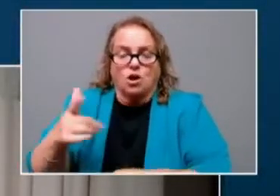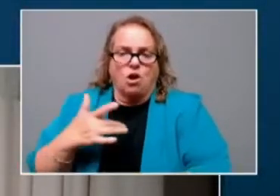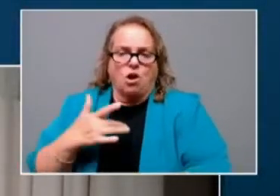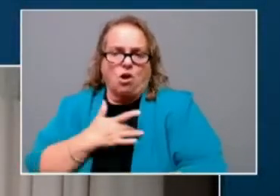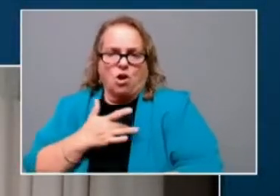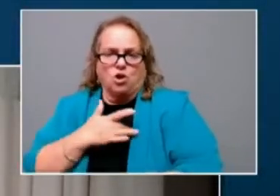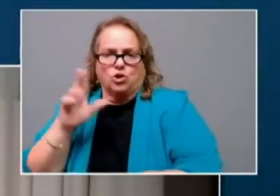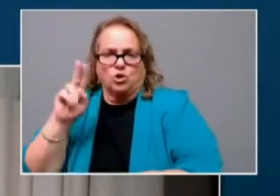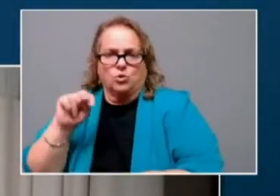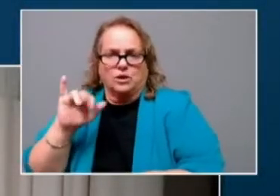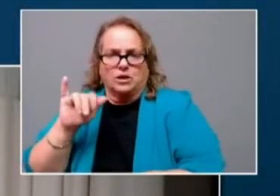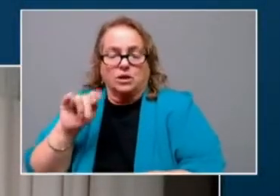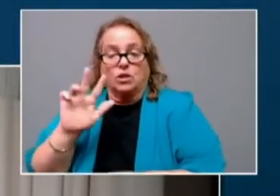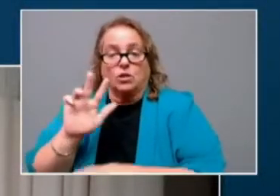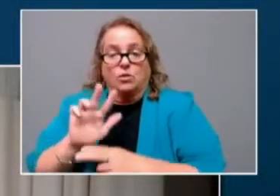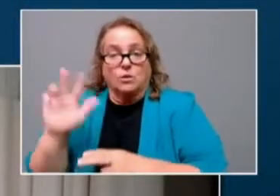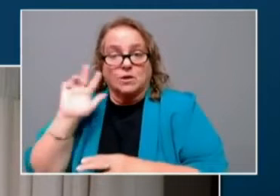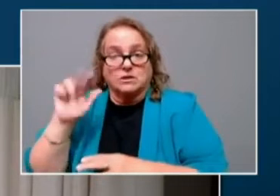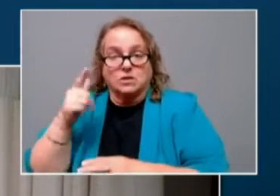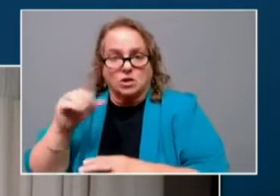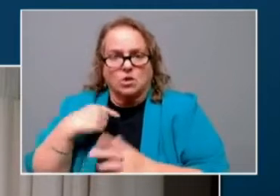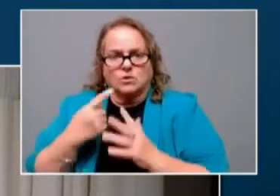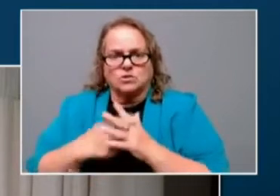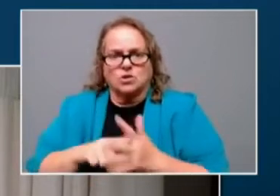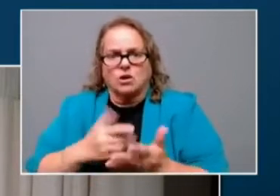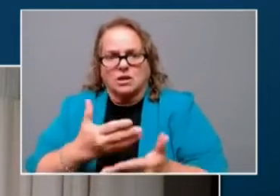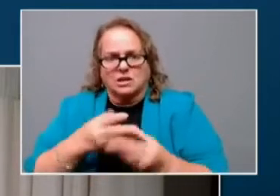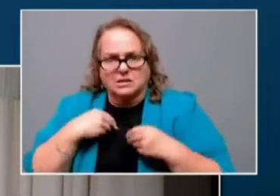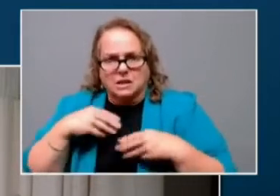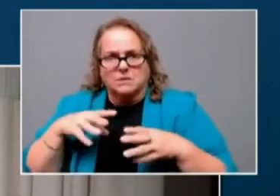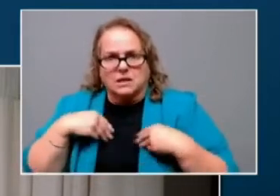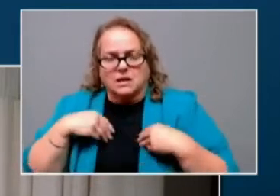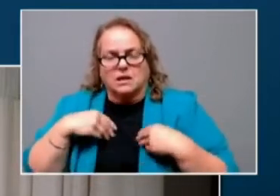slowly started taking on covid patients started out with one next day we were